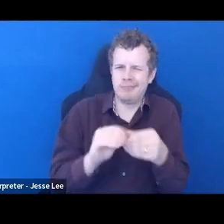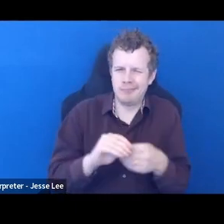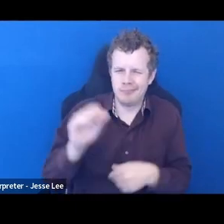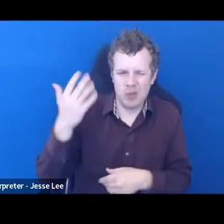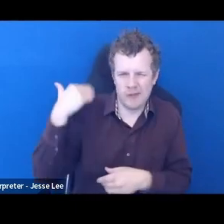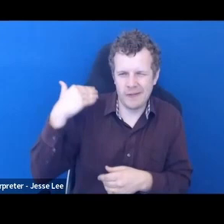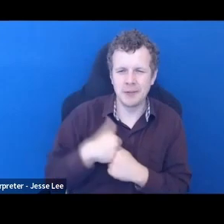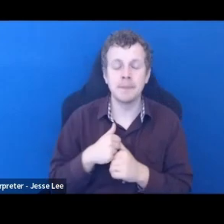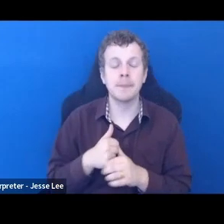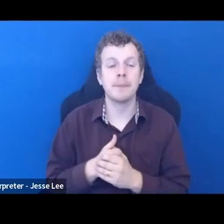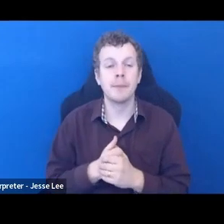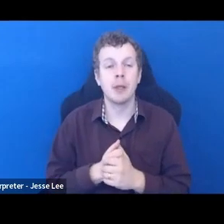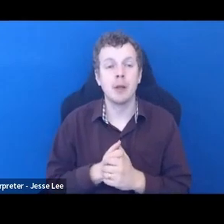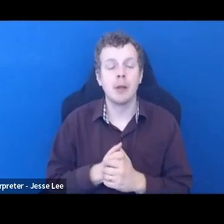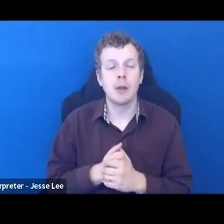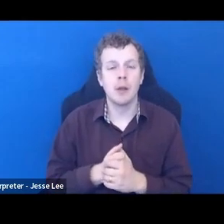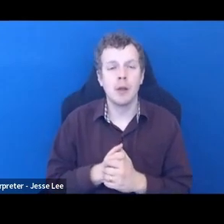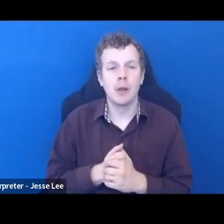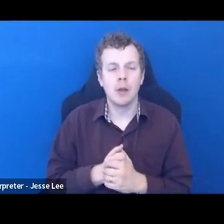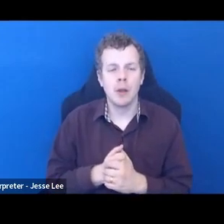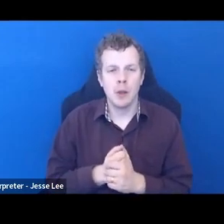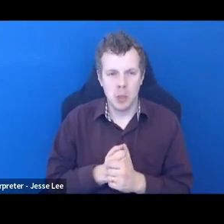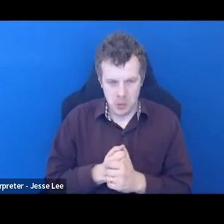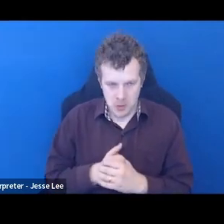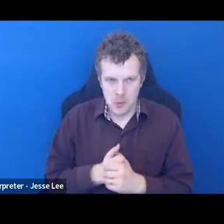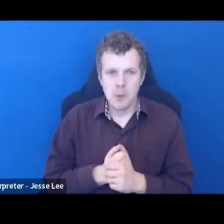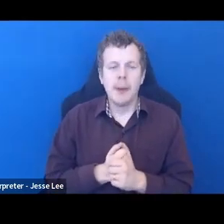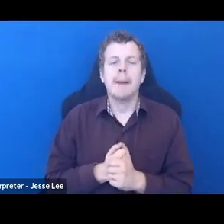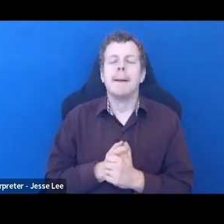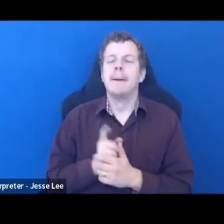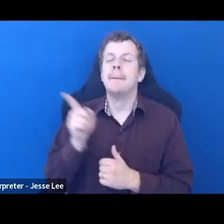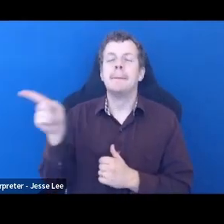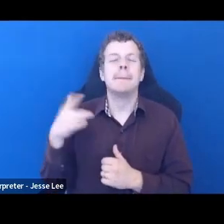All right, so some quotes under uncertainty about outcomes.